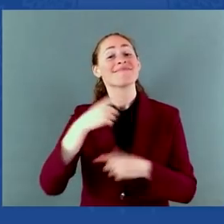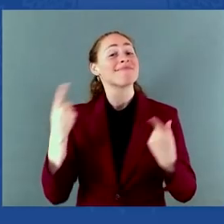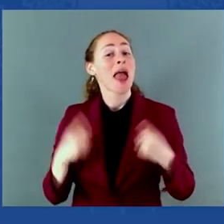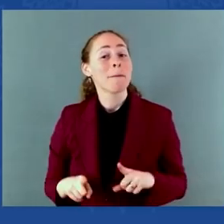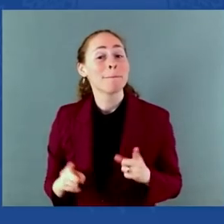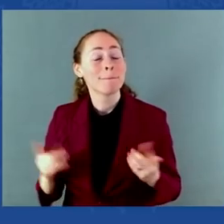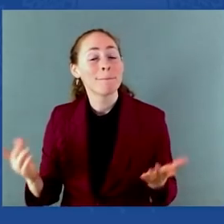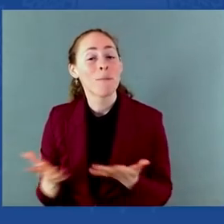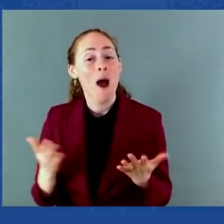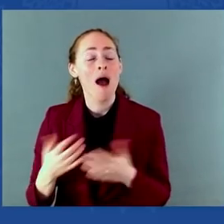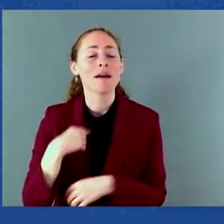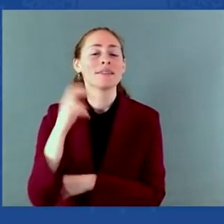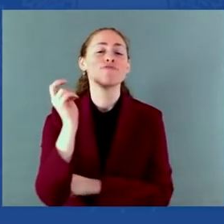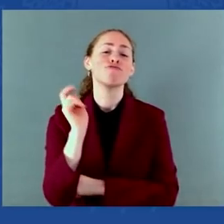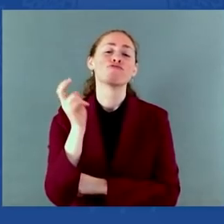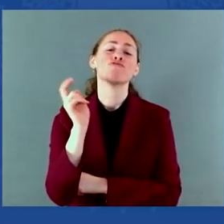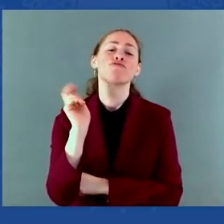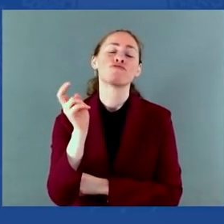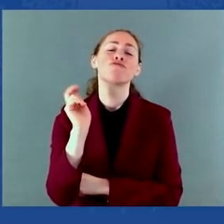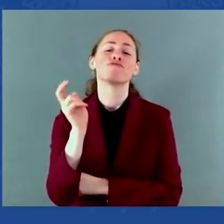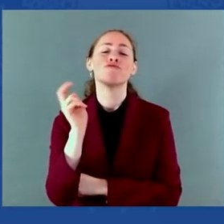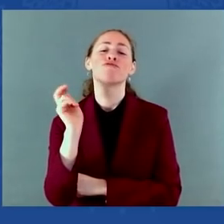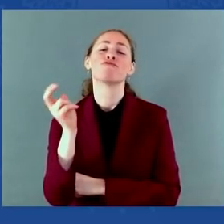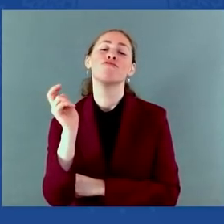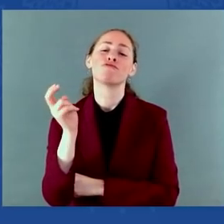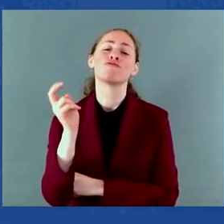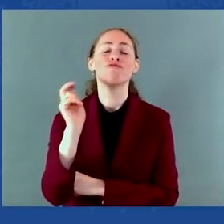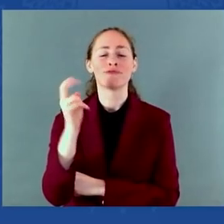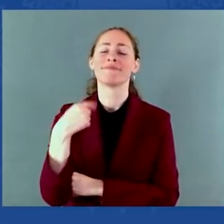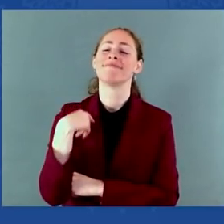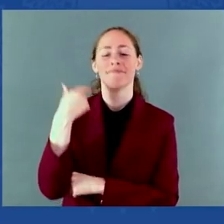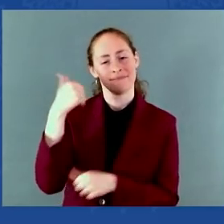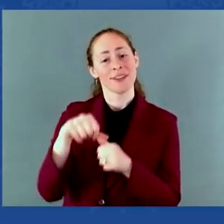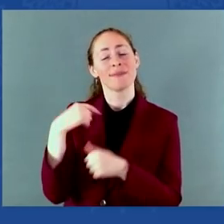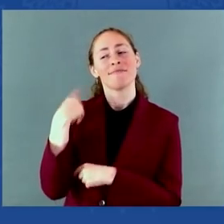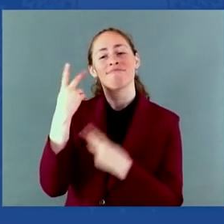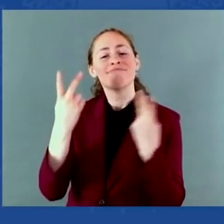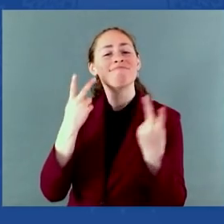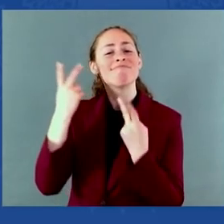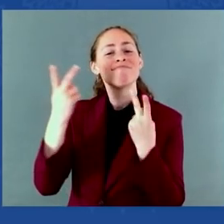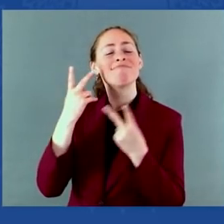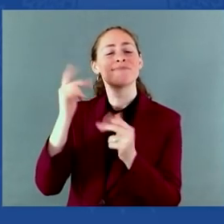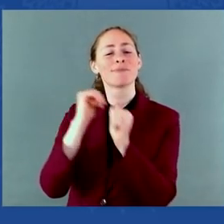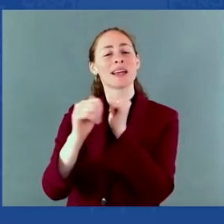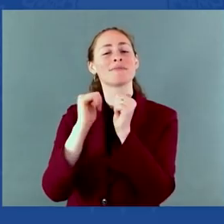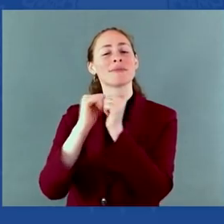and I could see the lights on in the kitchens and in the dining room, and I wondered: What is that -- what are they talking about?